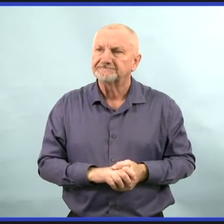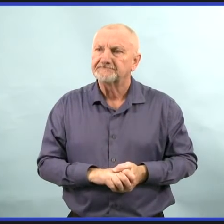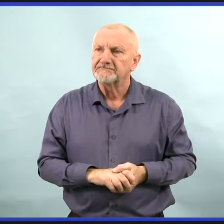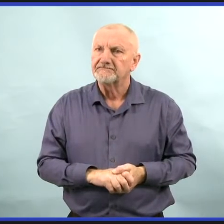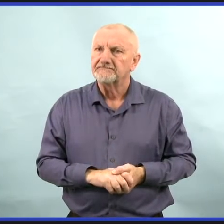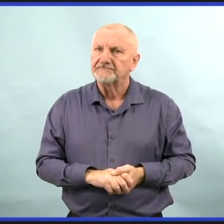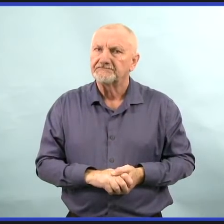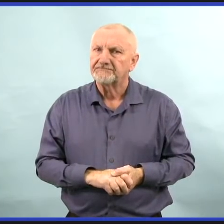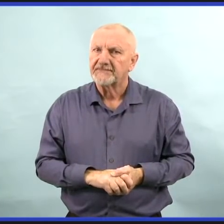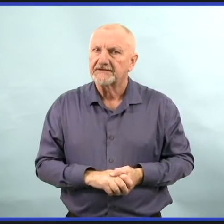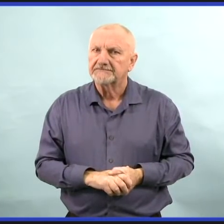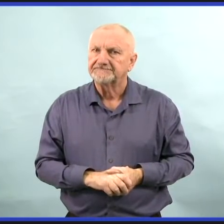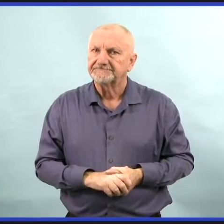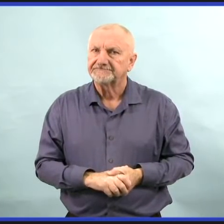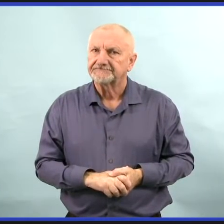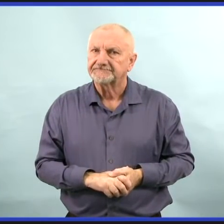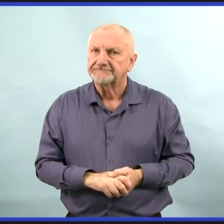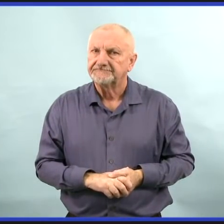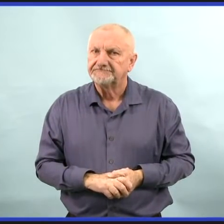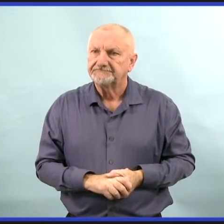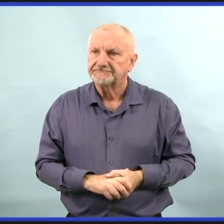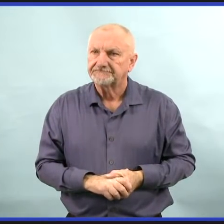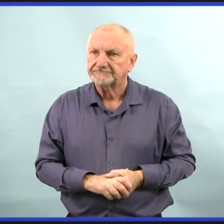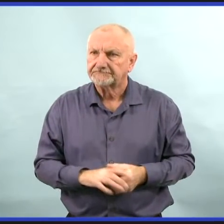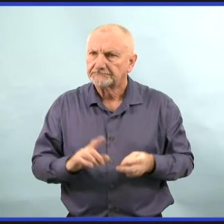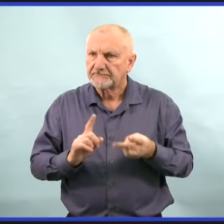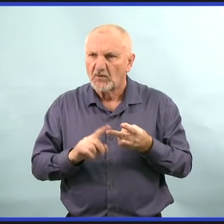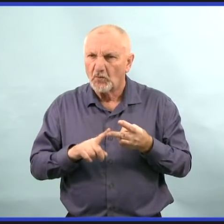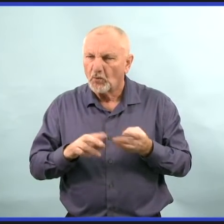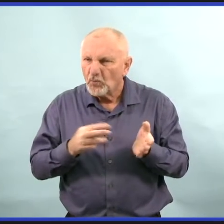and i guess what does that what does that mean to you if we were seeing you know anywhere from